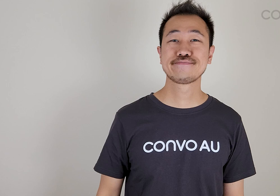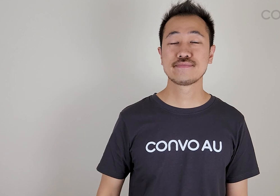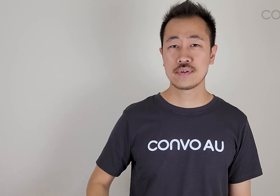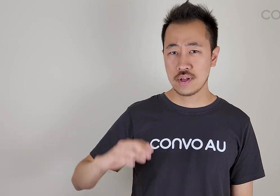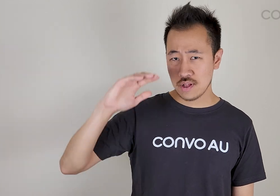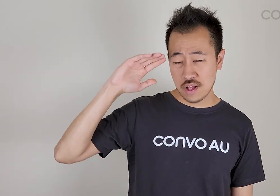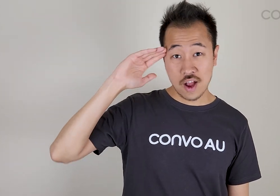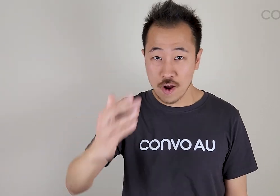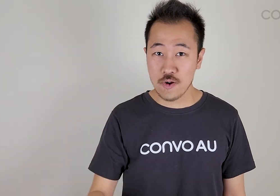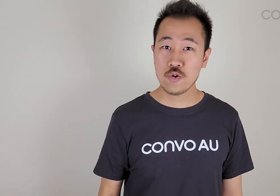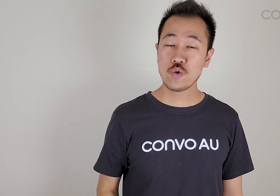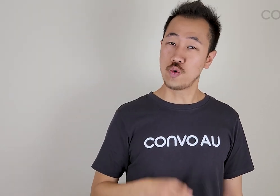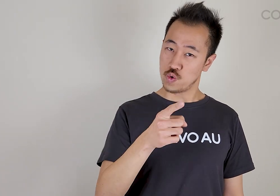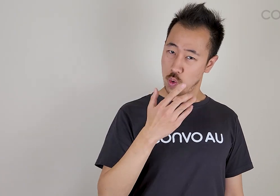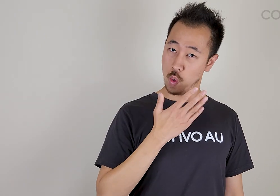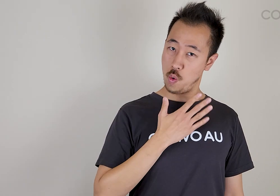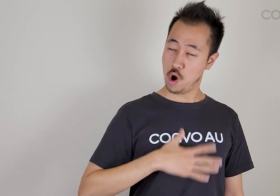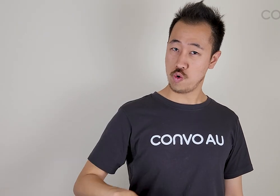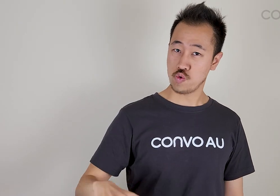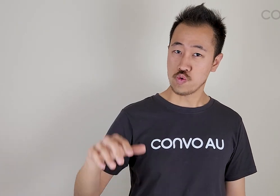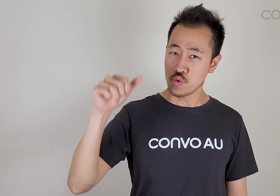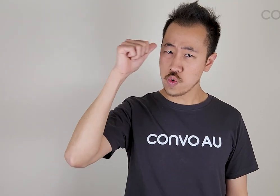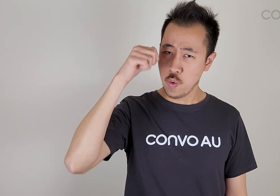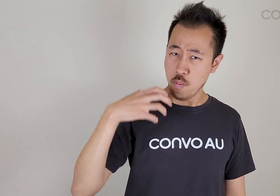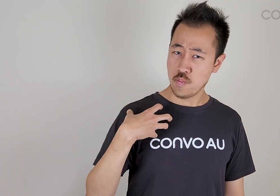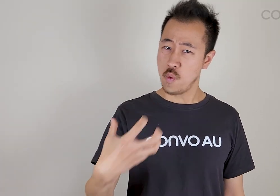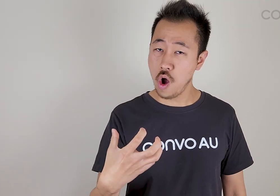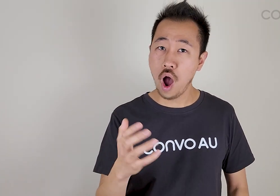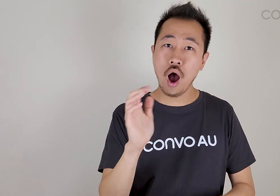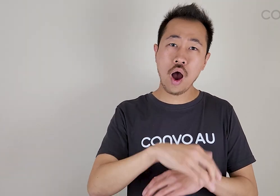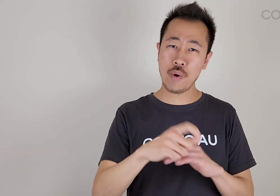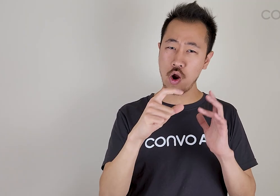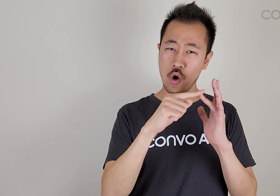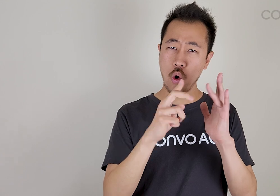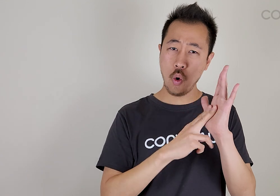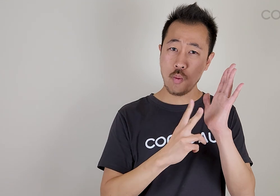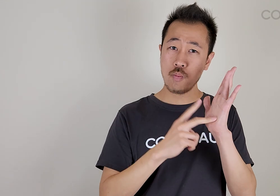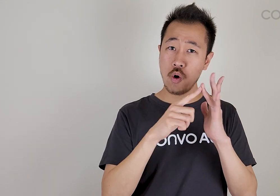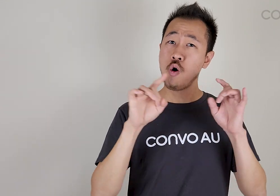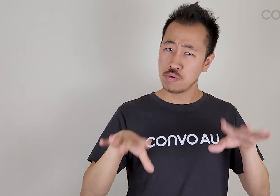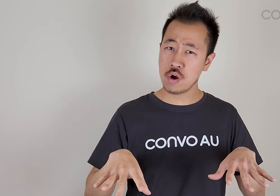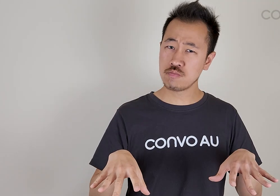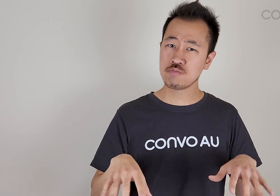Hello! Want to know more about Convo Australia?